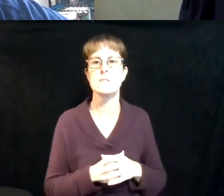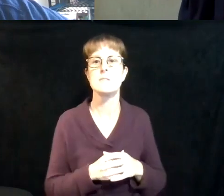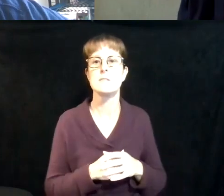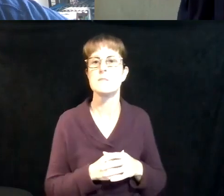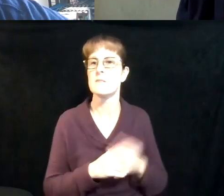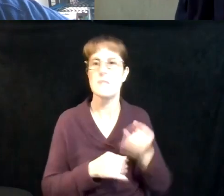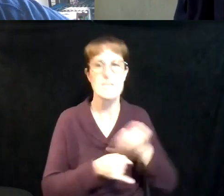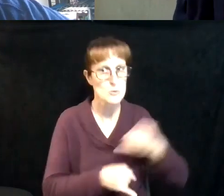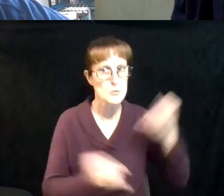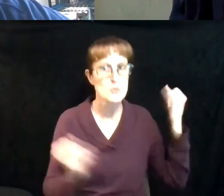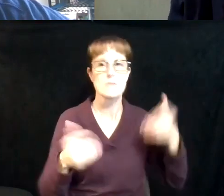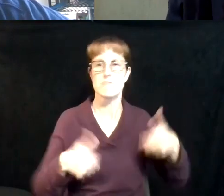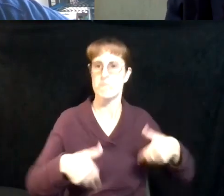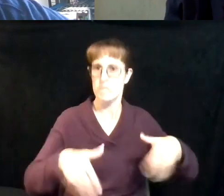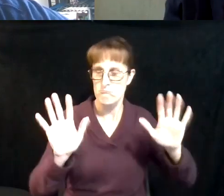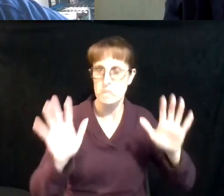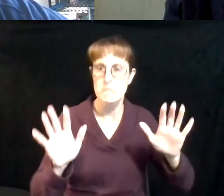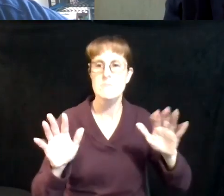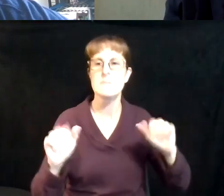Not everybody has that